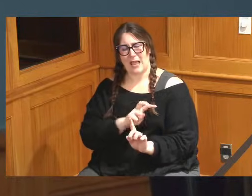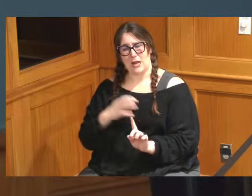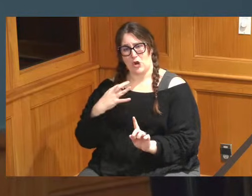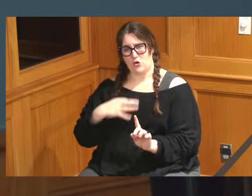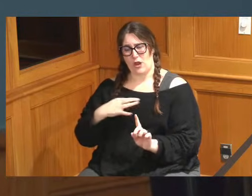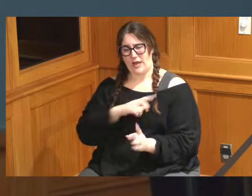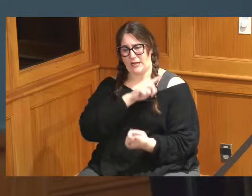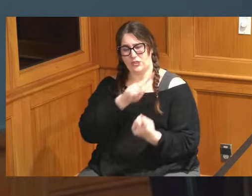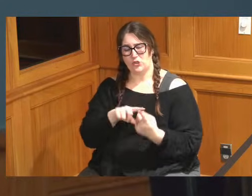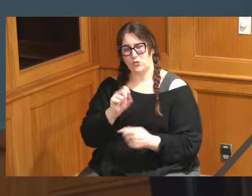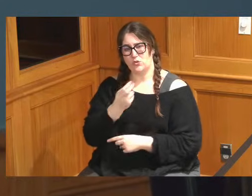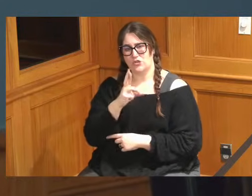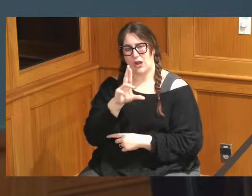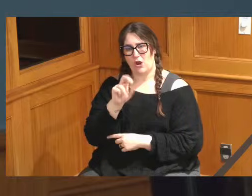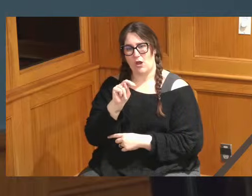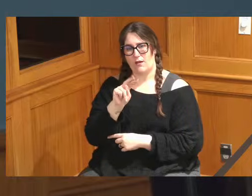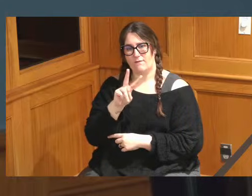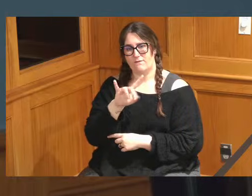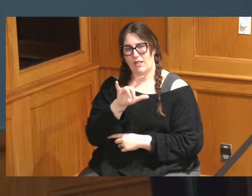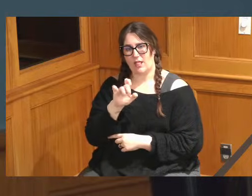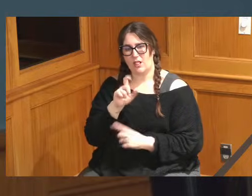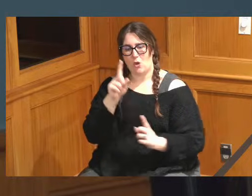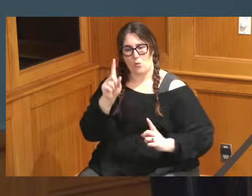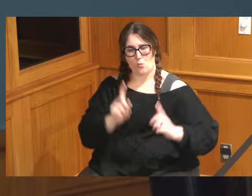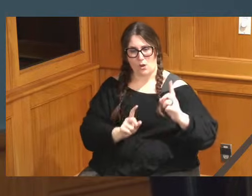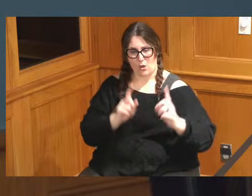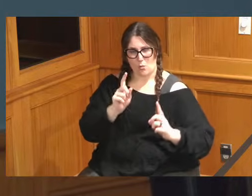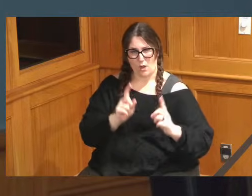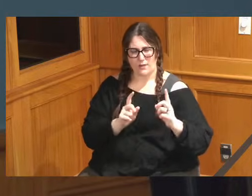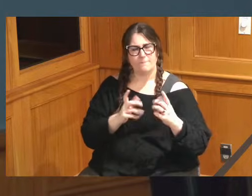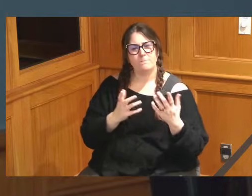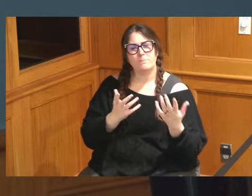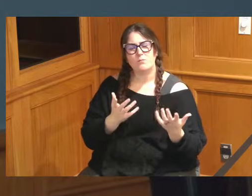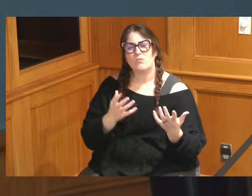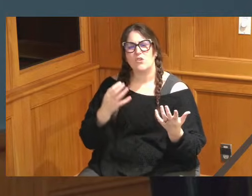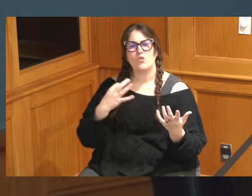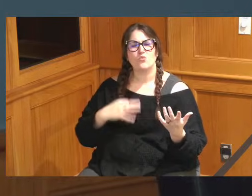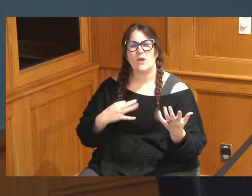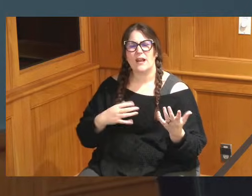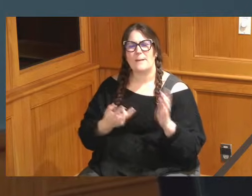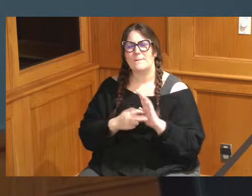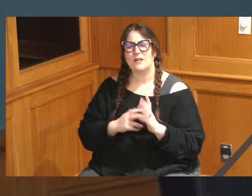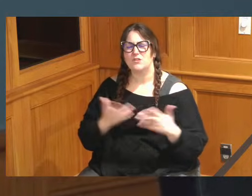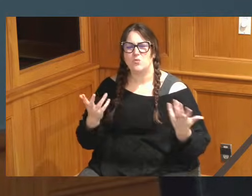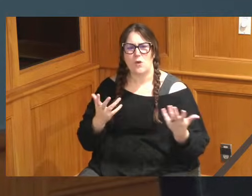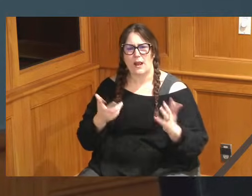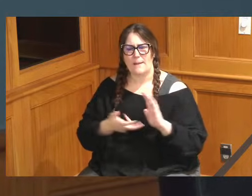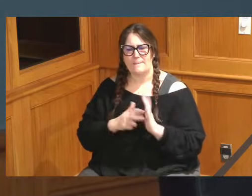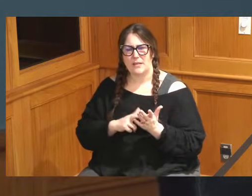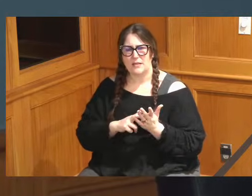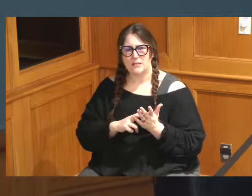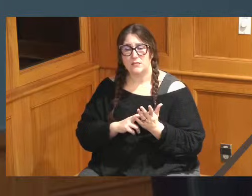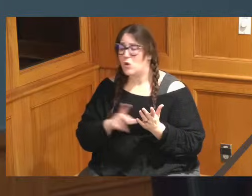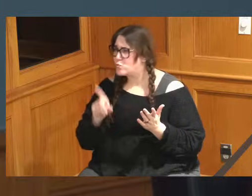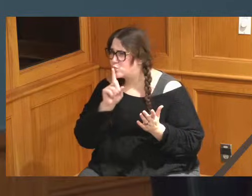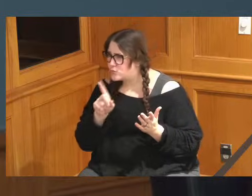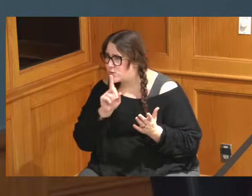Sharonville 101 when removed. What does credited mean? Does it mean that the Sure. Go ahead. So,